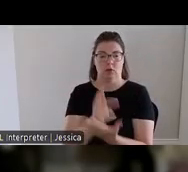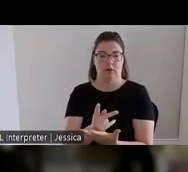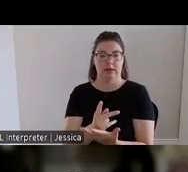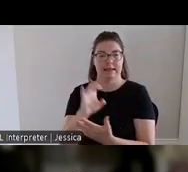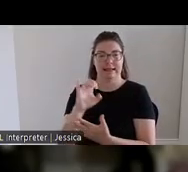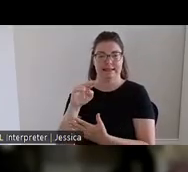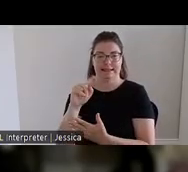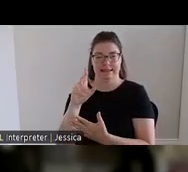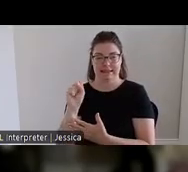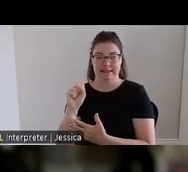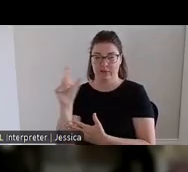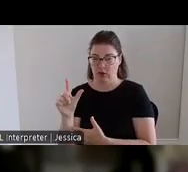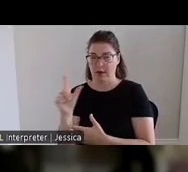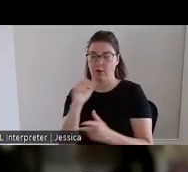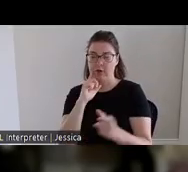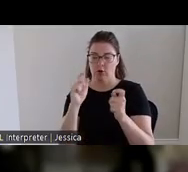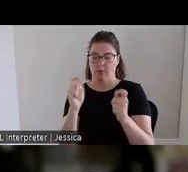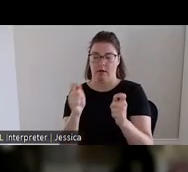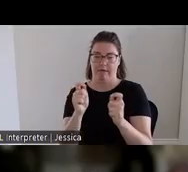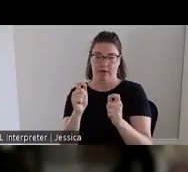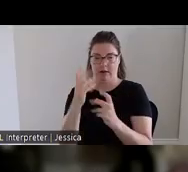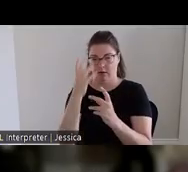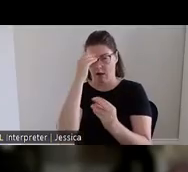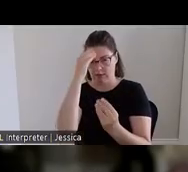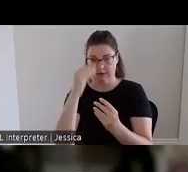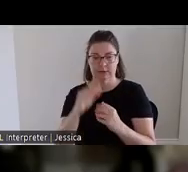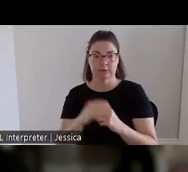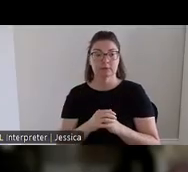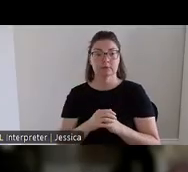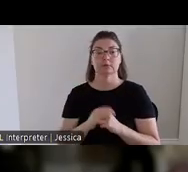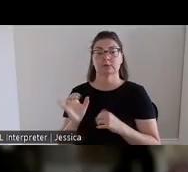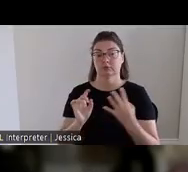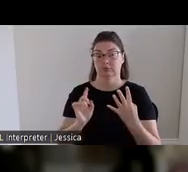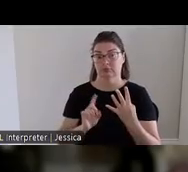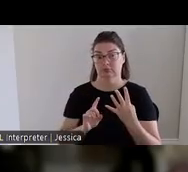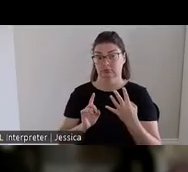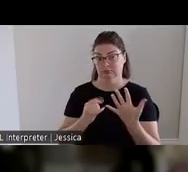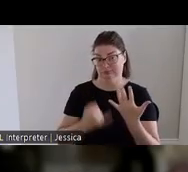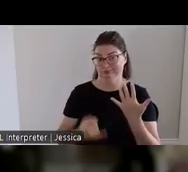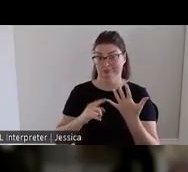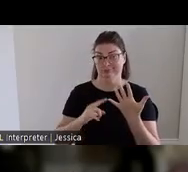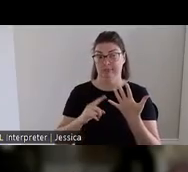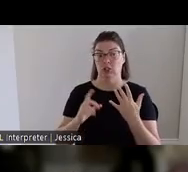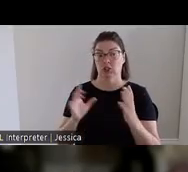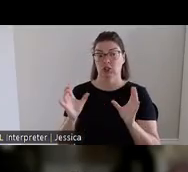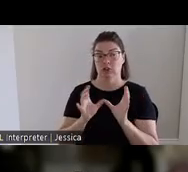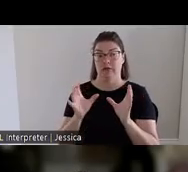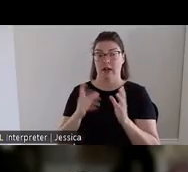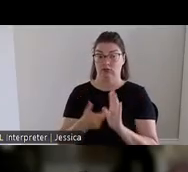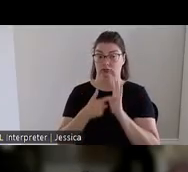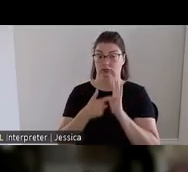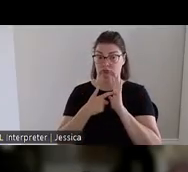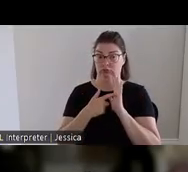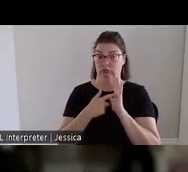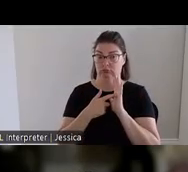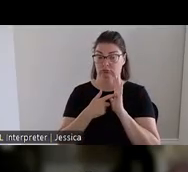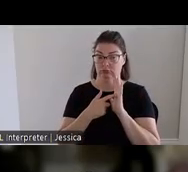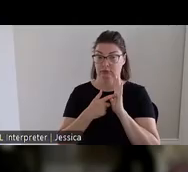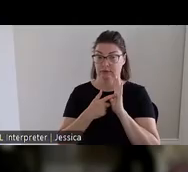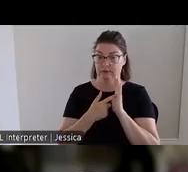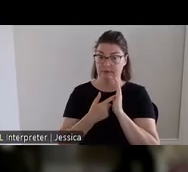remediated content. And in addition, there could also be a certifier credential if, you